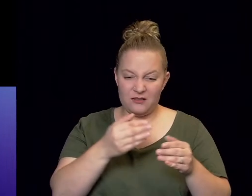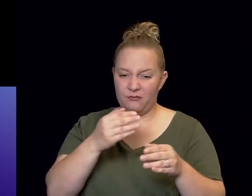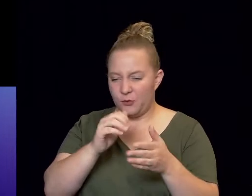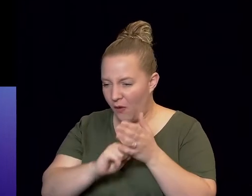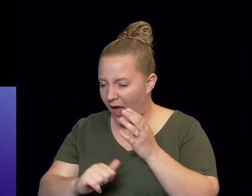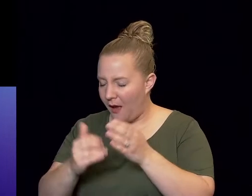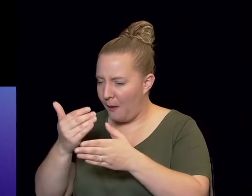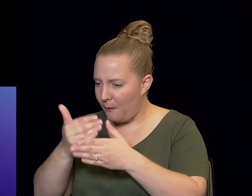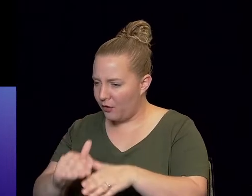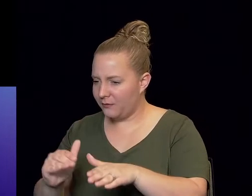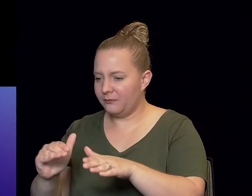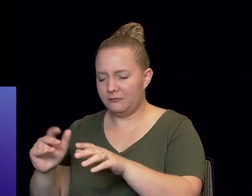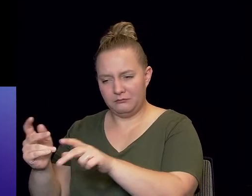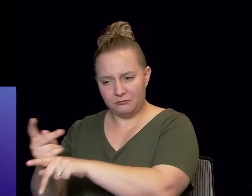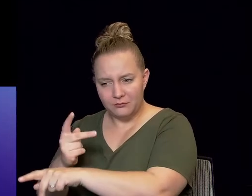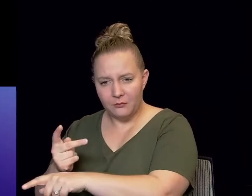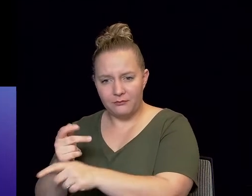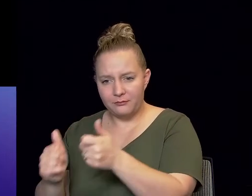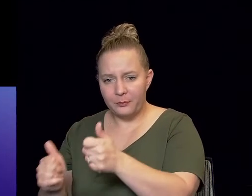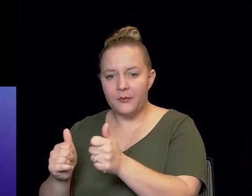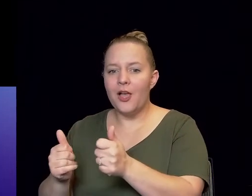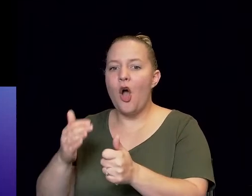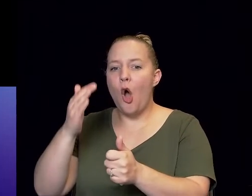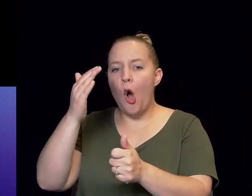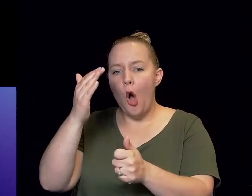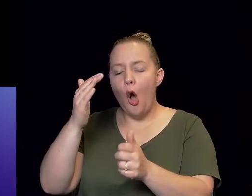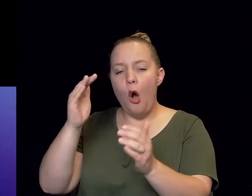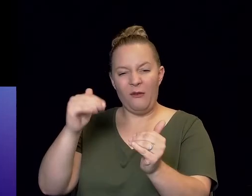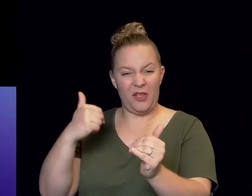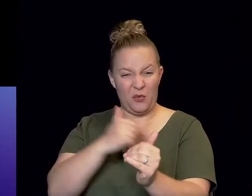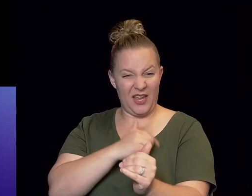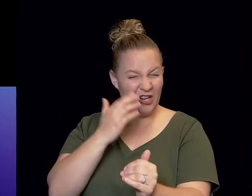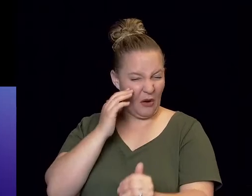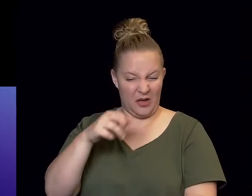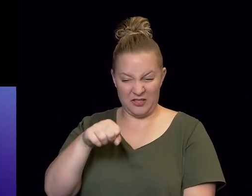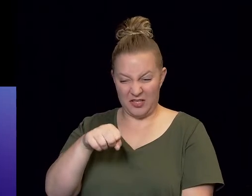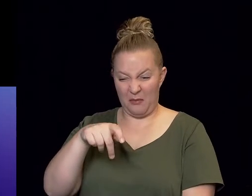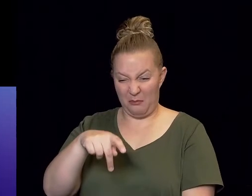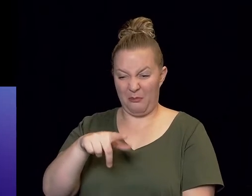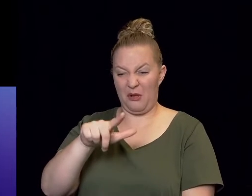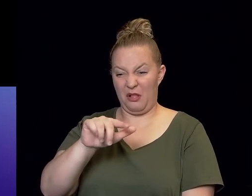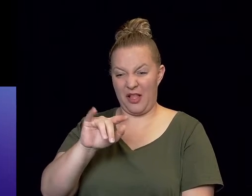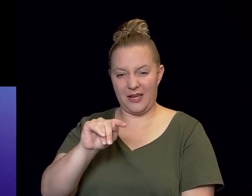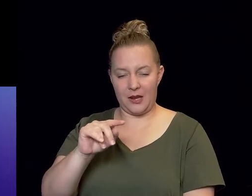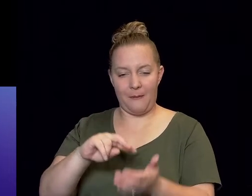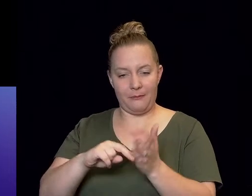Hopefully, we know that that split is designated by division. So, you can write this as the number of